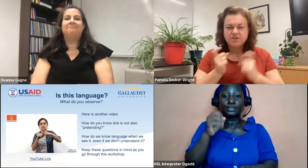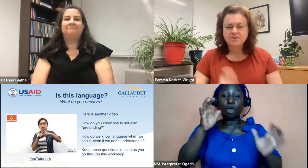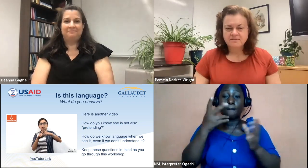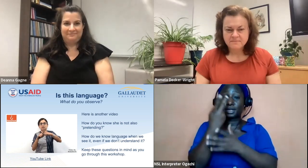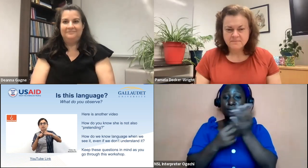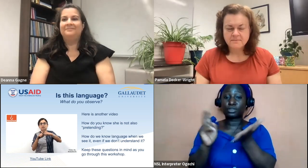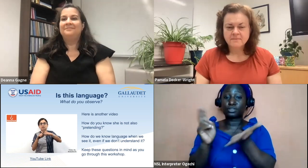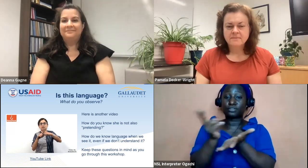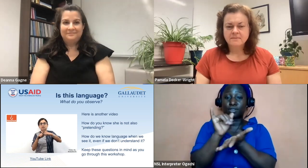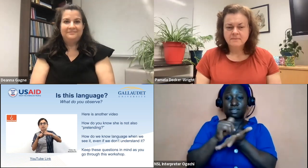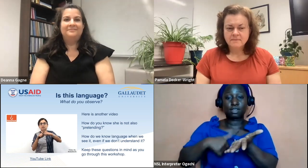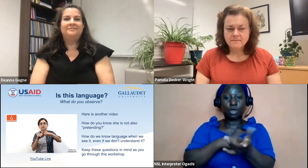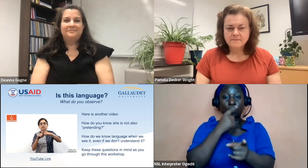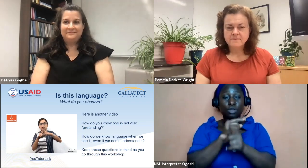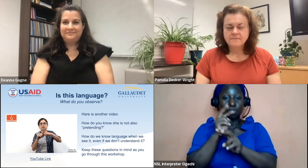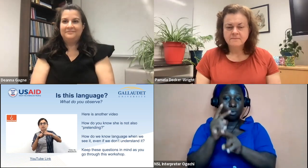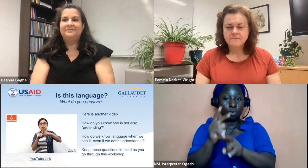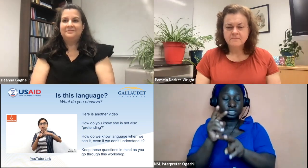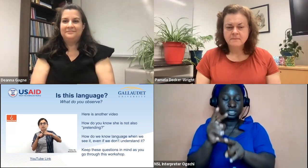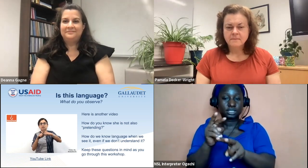Yes. difference in facial expressions.